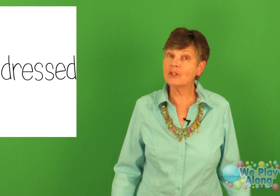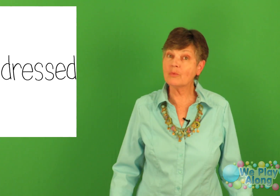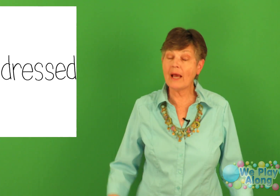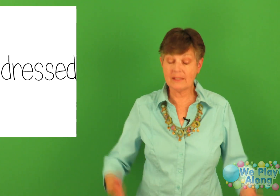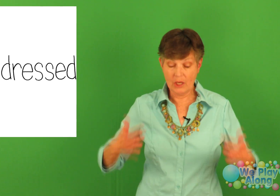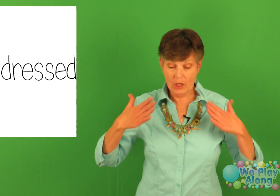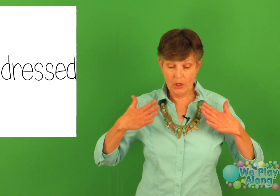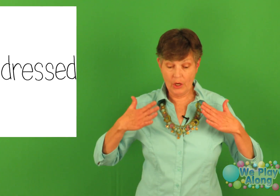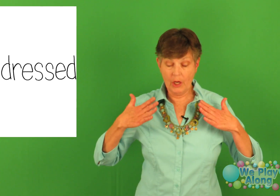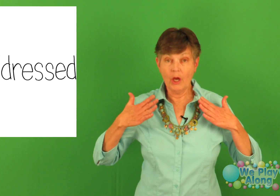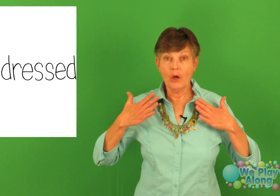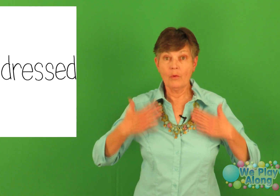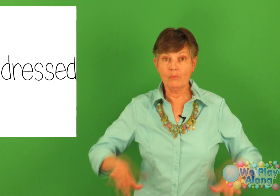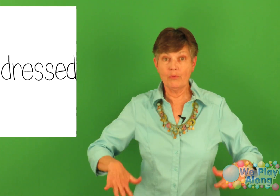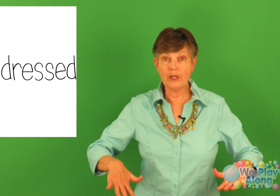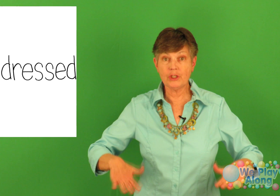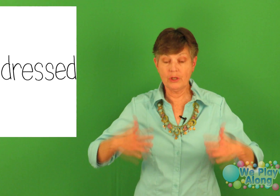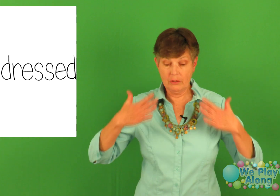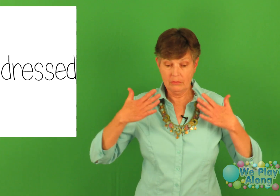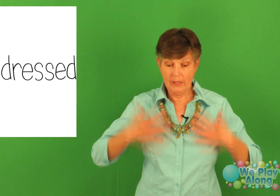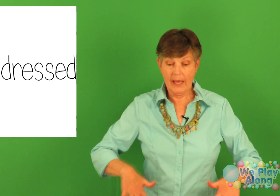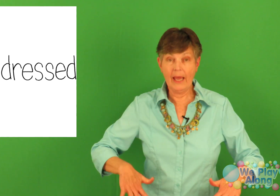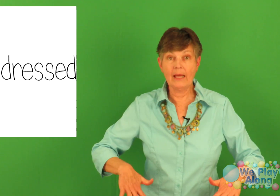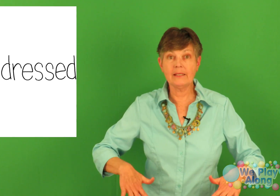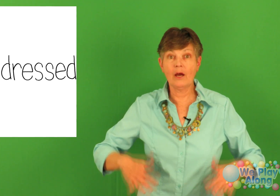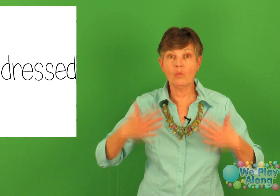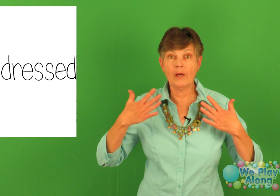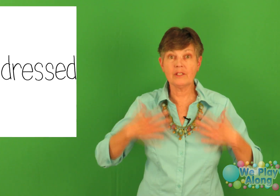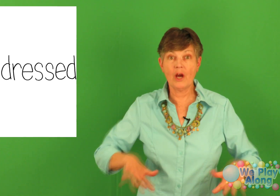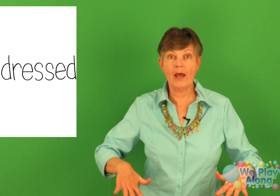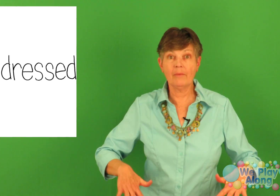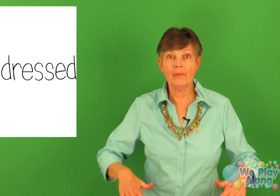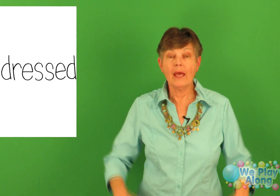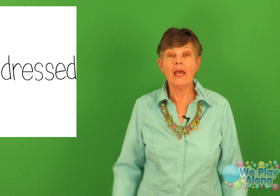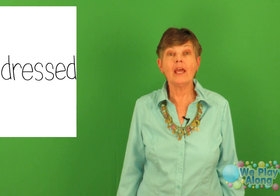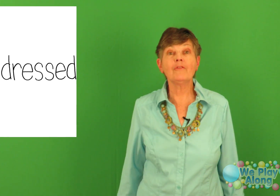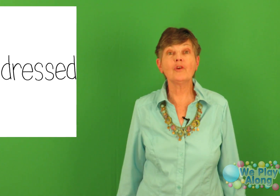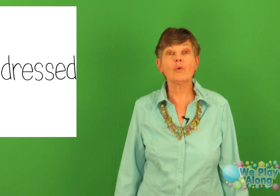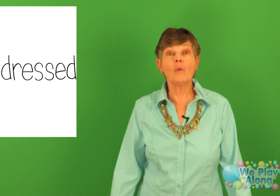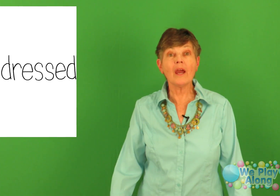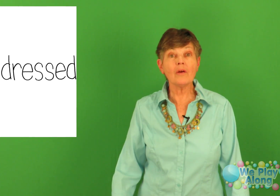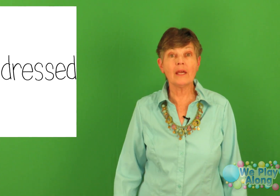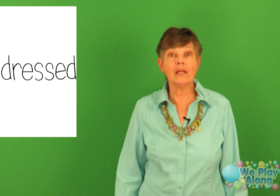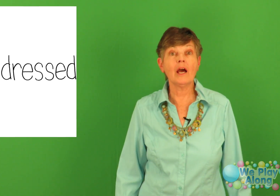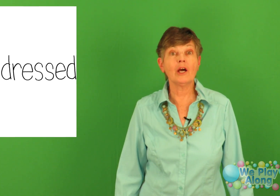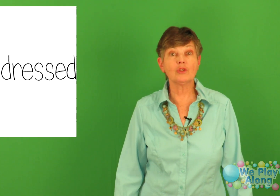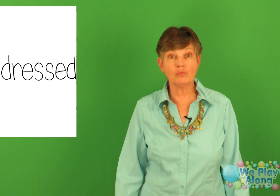dressed you're going to brush your hand down one time if you're wearing a dress